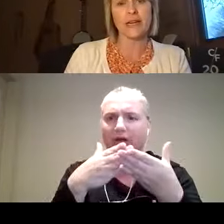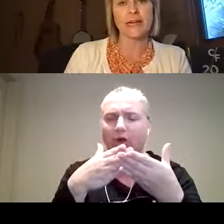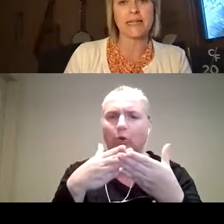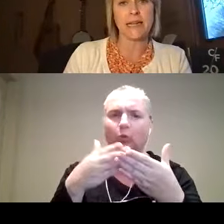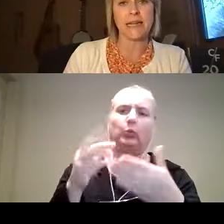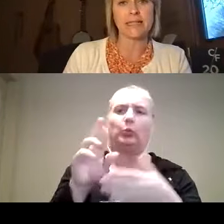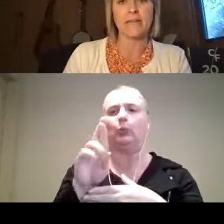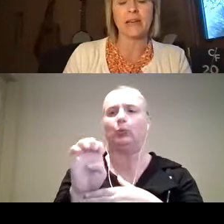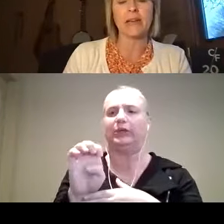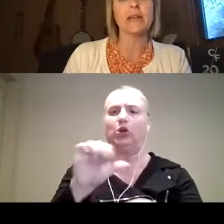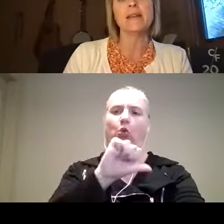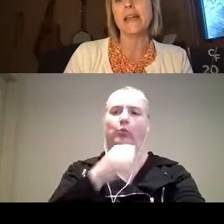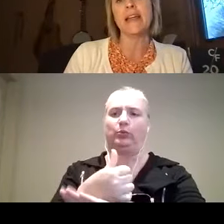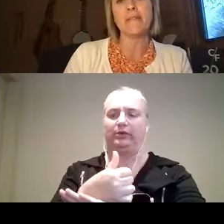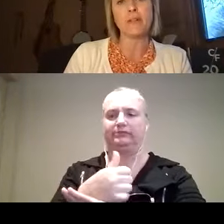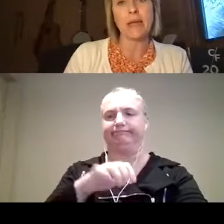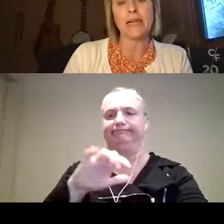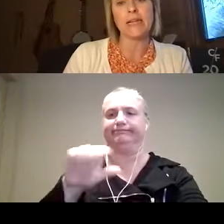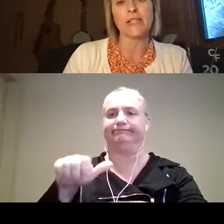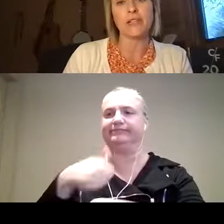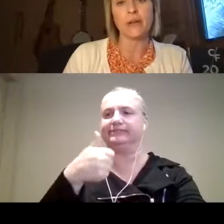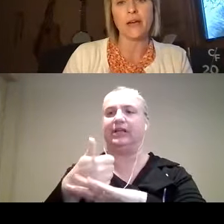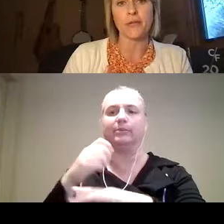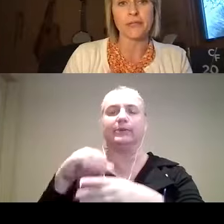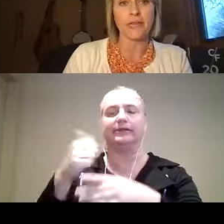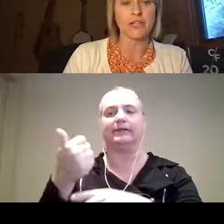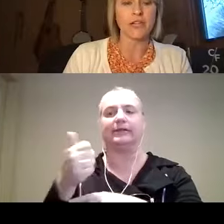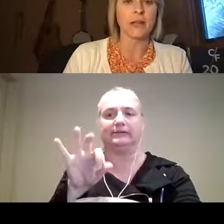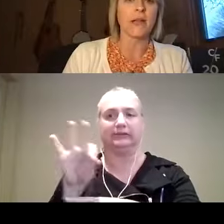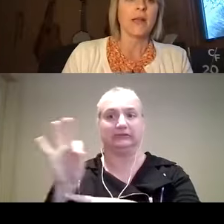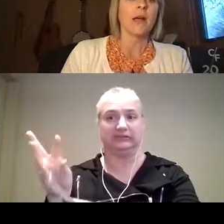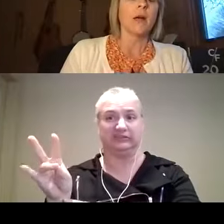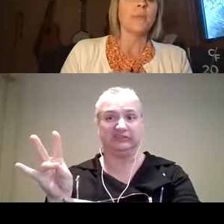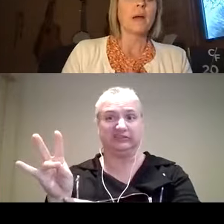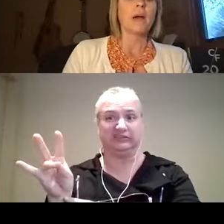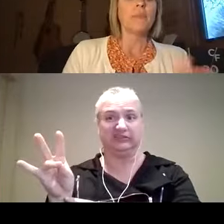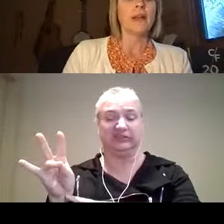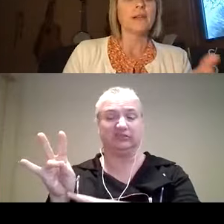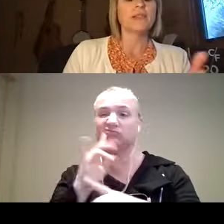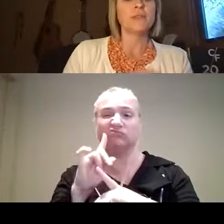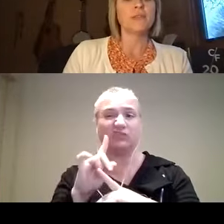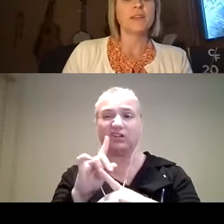in 1997. And it never made it into the reauthorization. But I wanna point out some new things